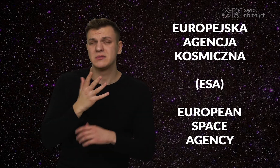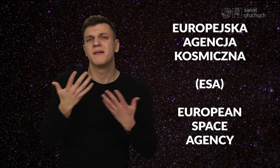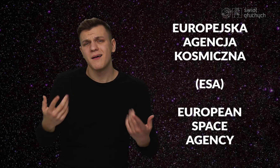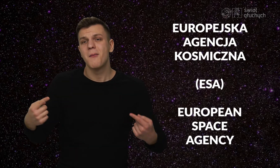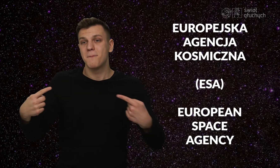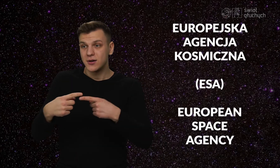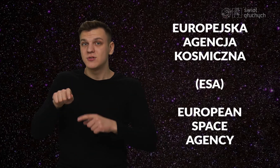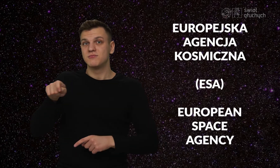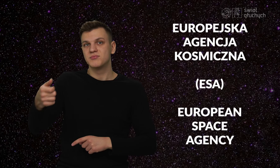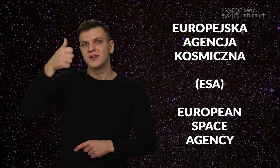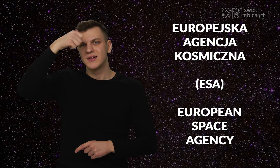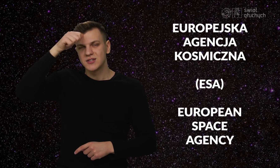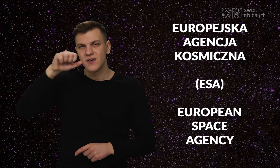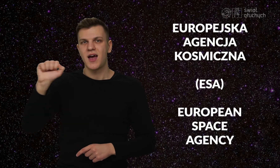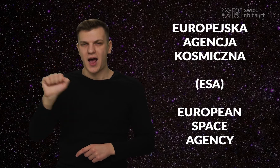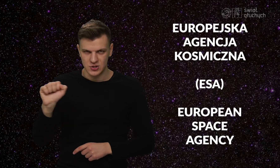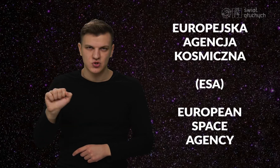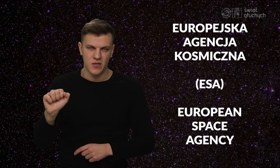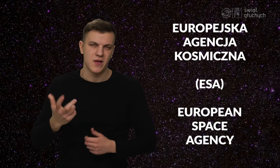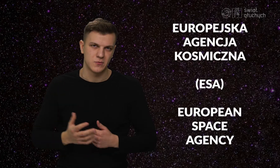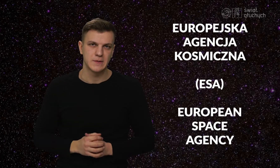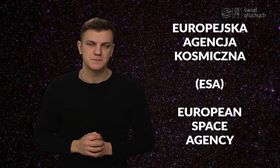agency, so the term "astronaut" would fit.